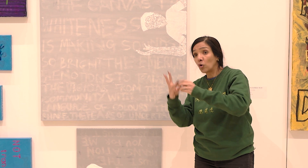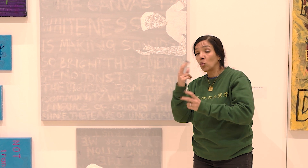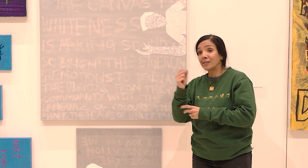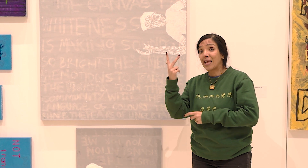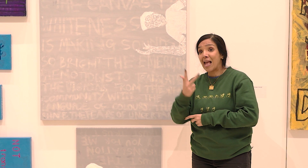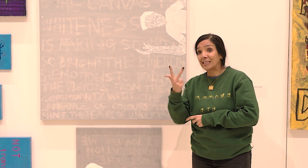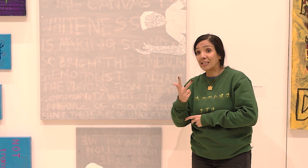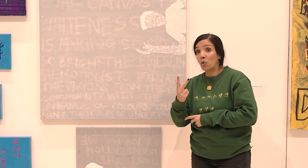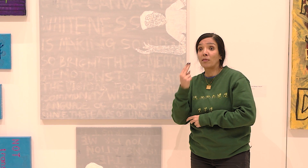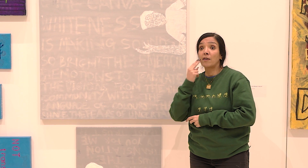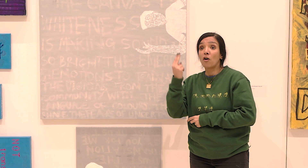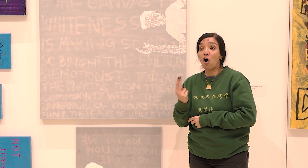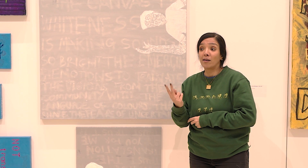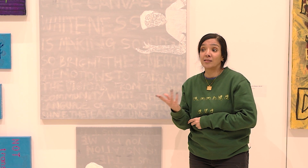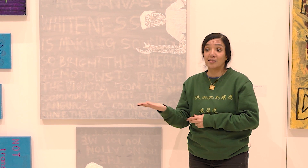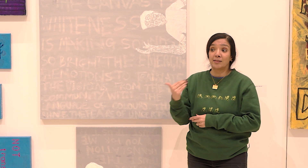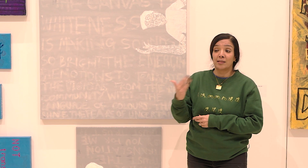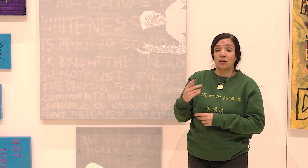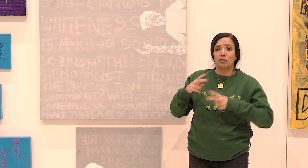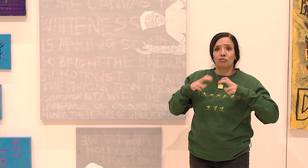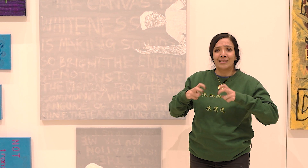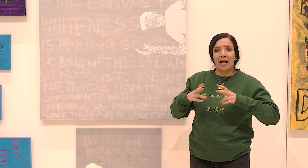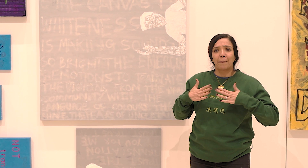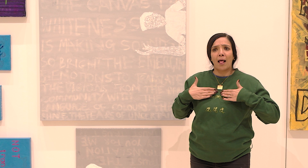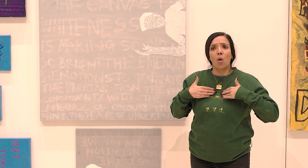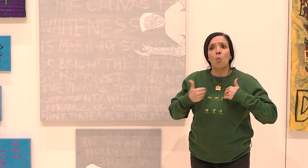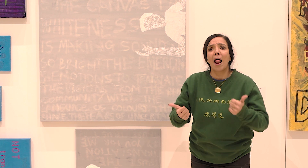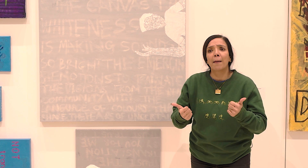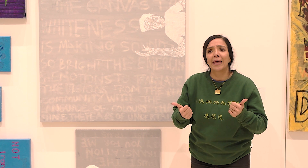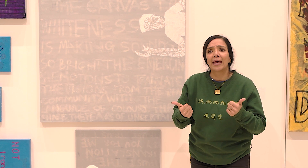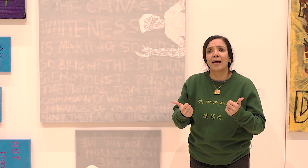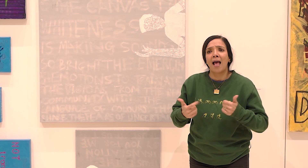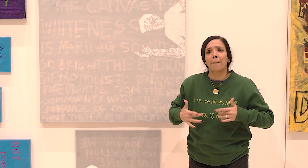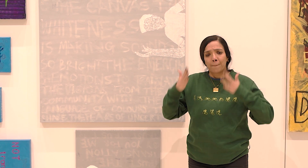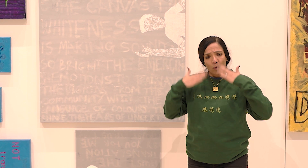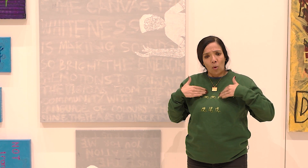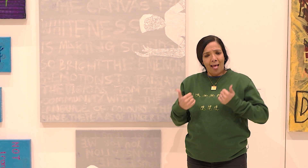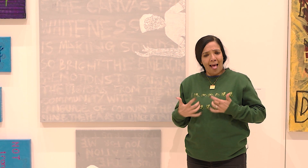Manchester University to be involved in 2018, and they asked artists to be involved,